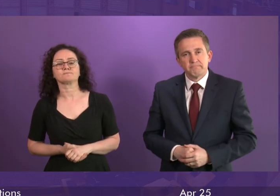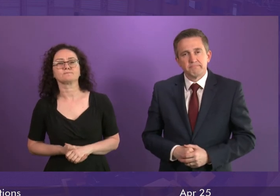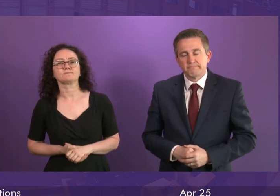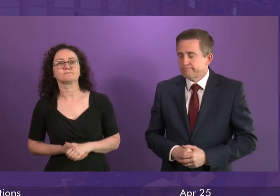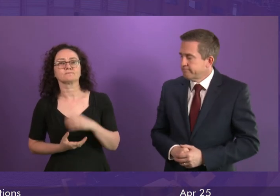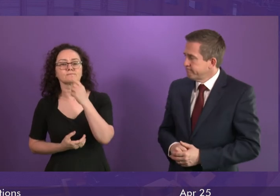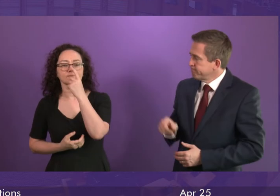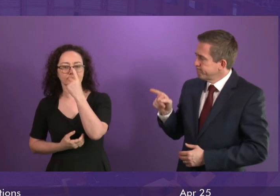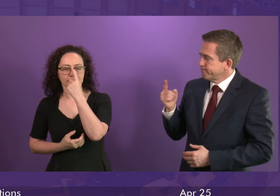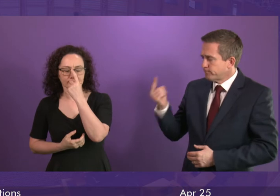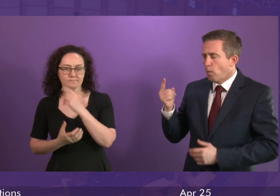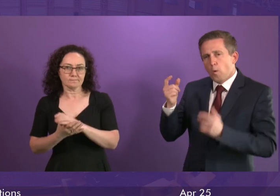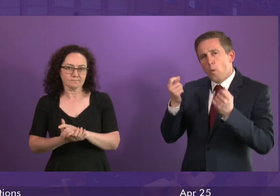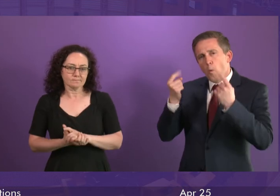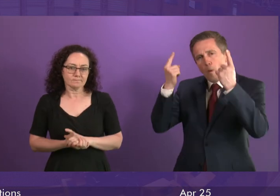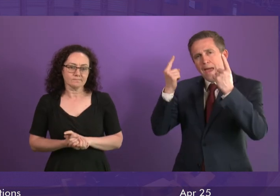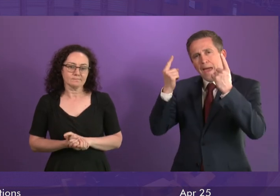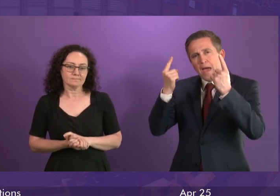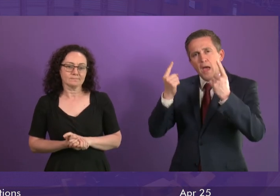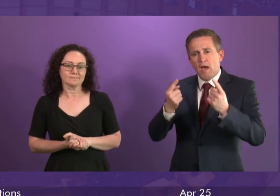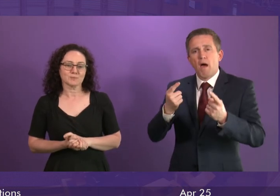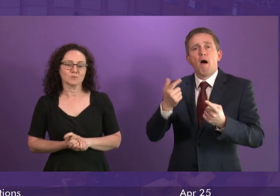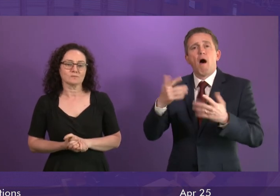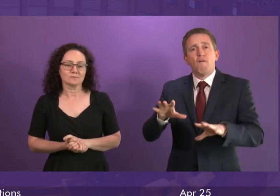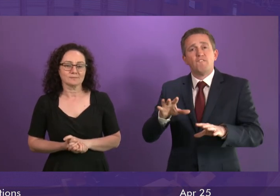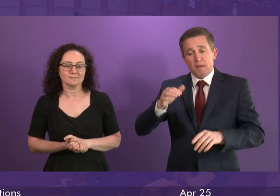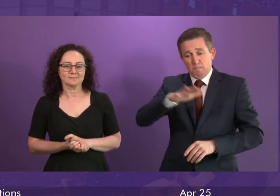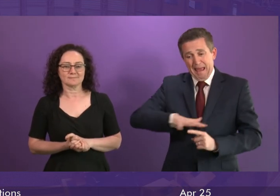I think that the First Minister is aware of the issue of marches in my constituency and,